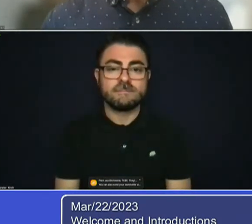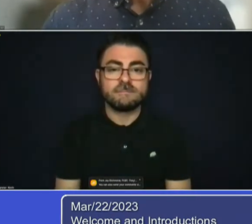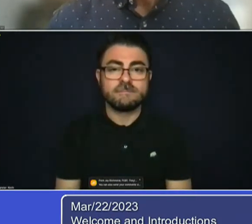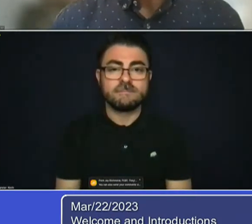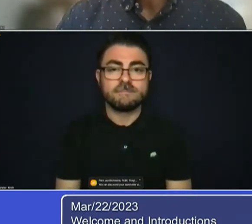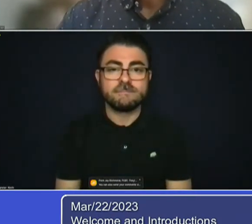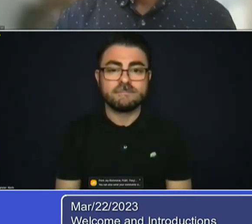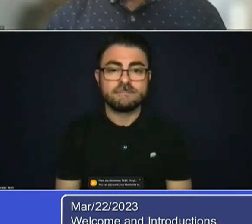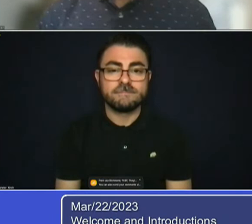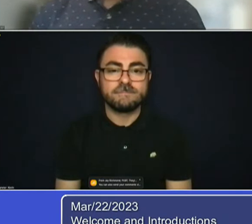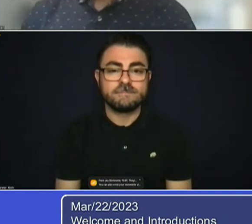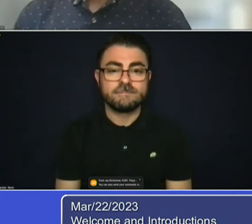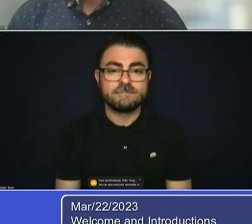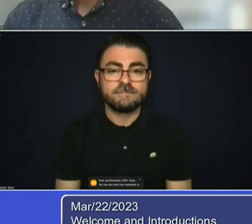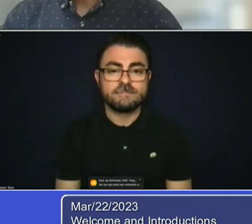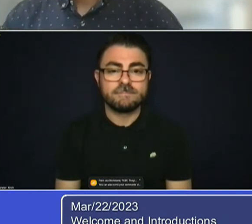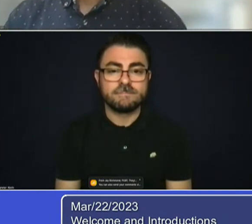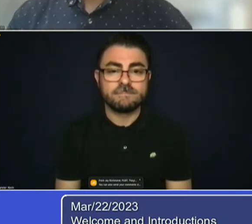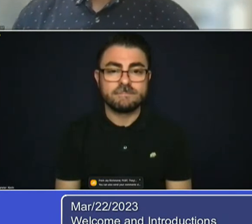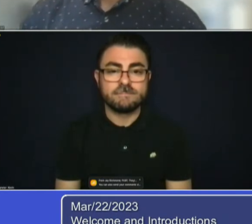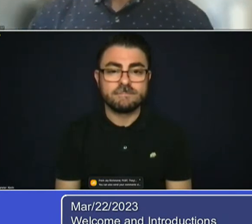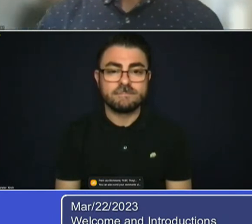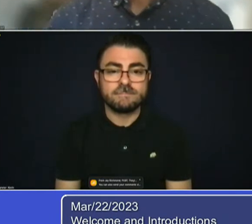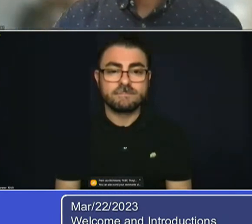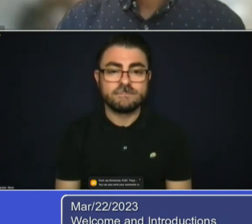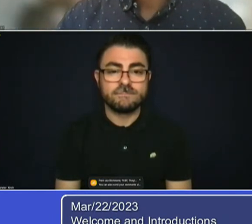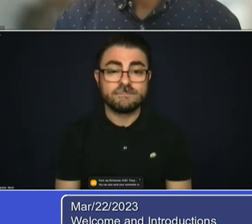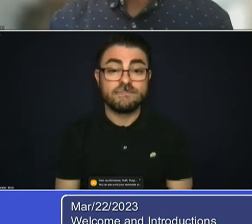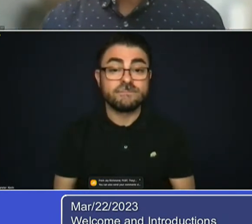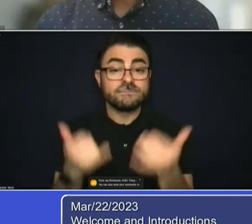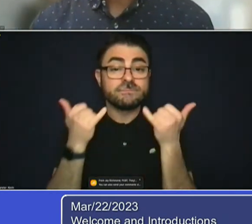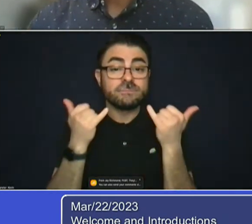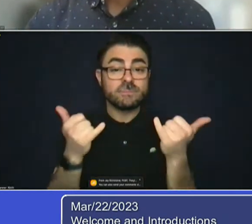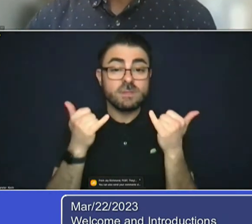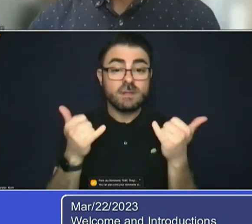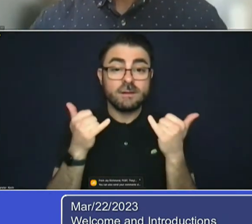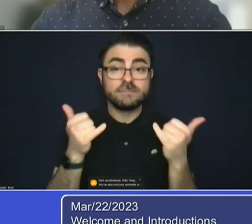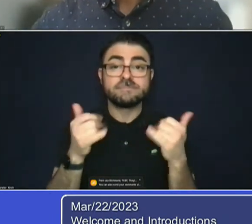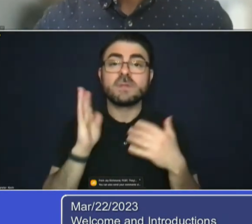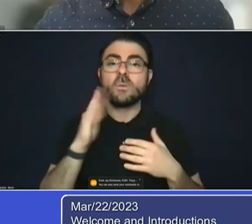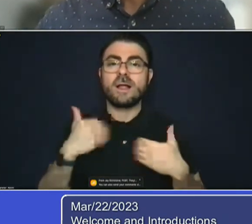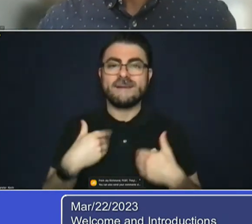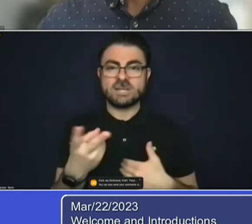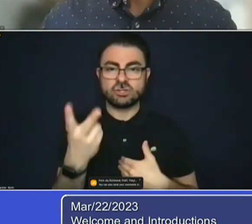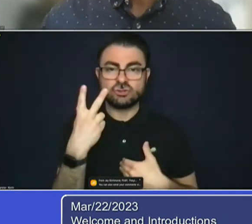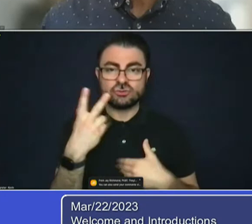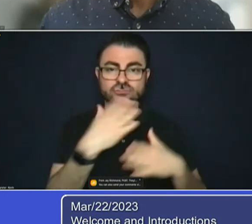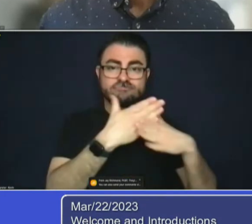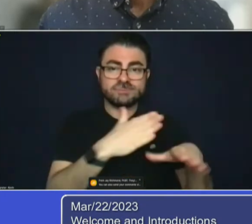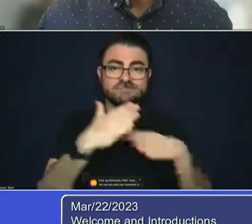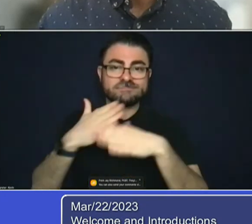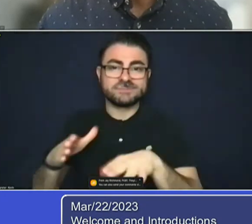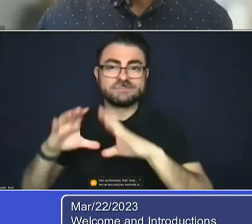APRIL 7, 2023.